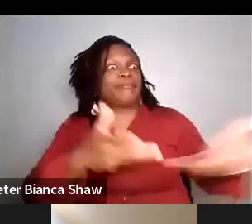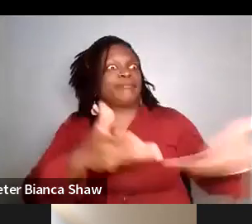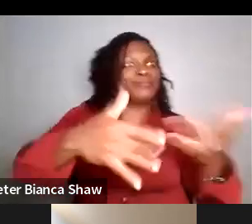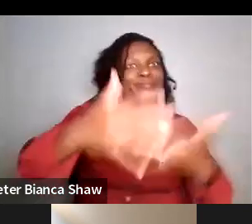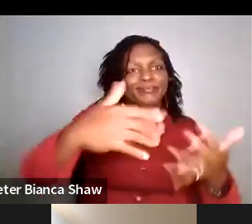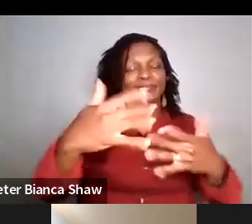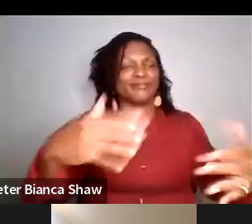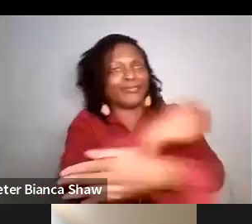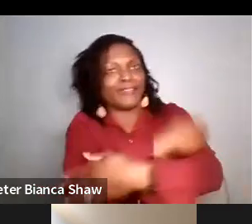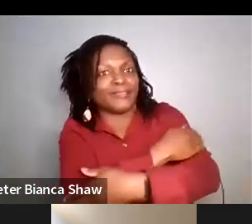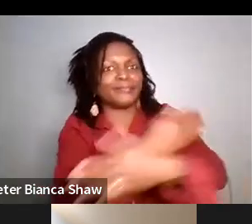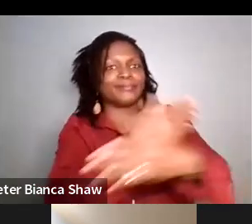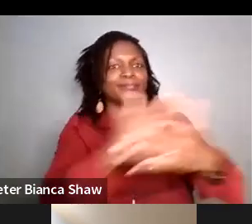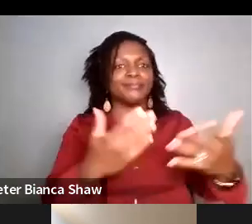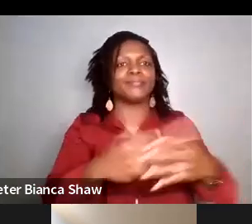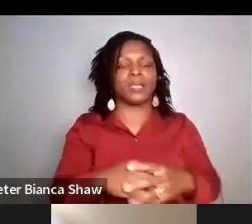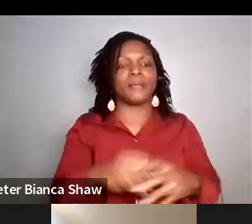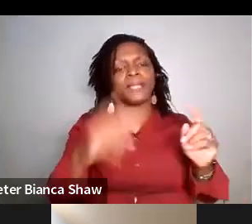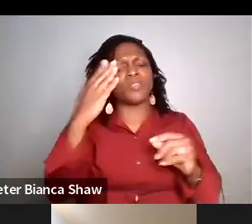I know you for me with the cock, holy angels!